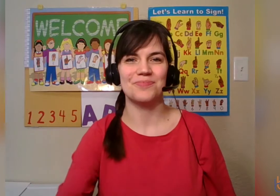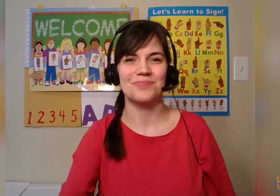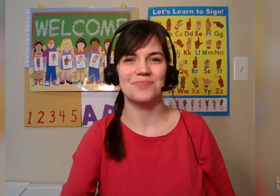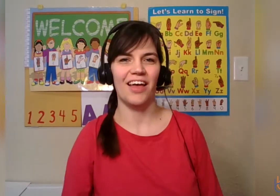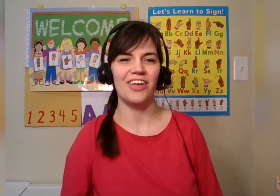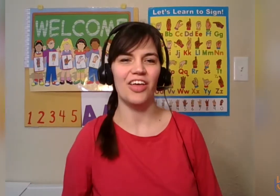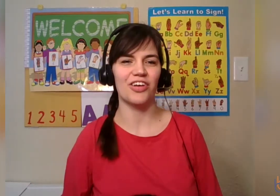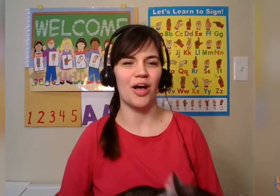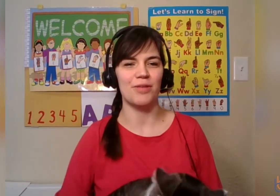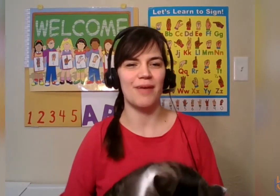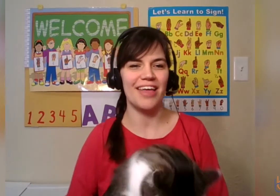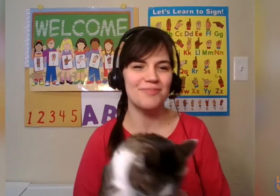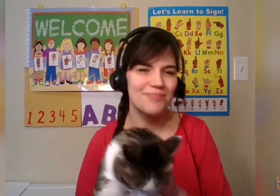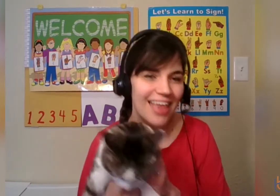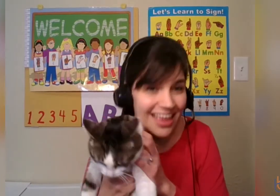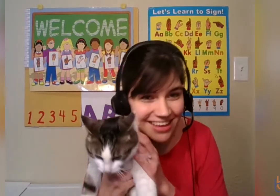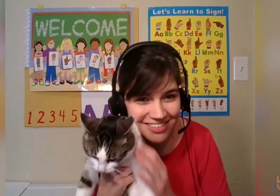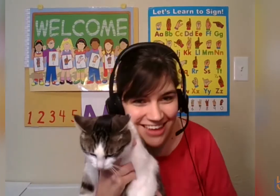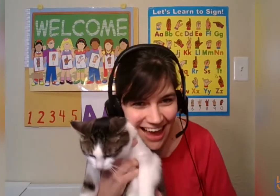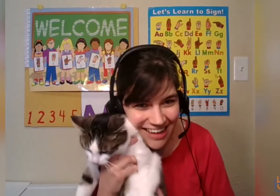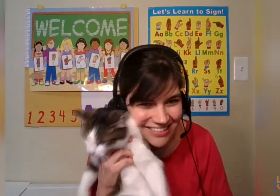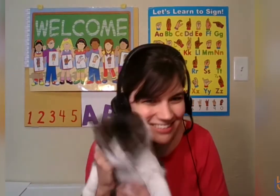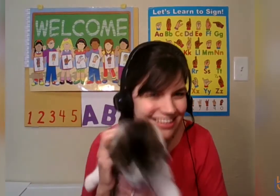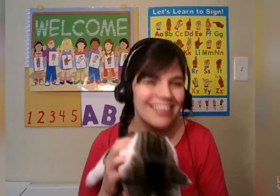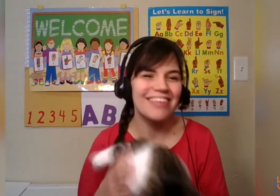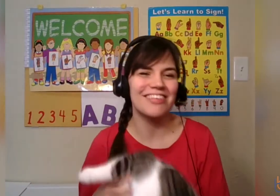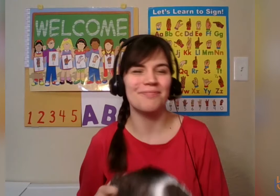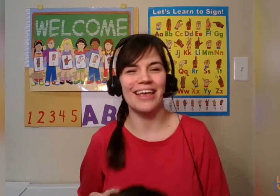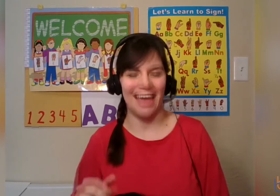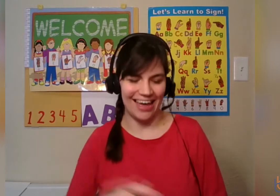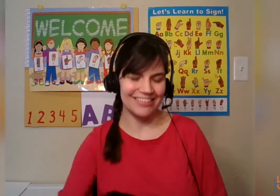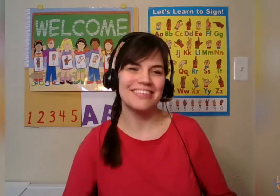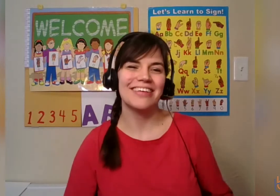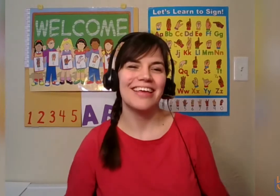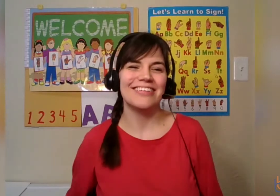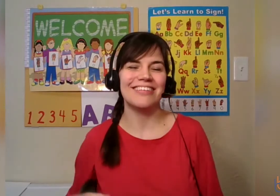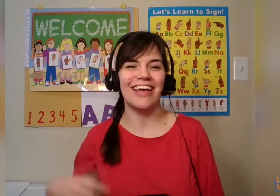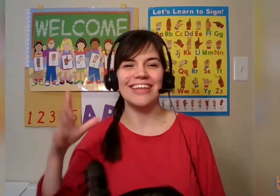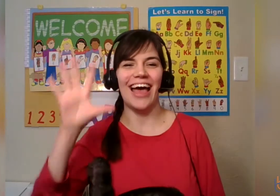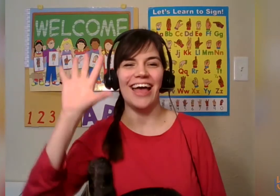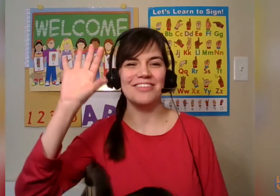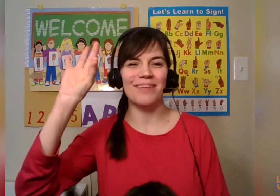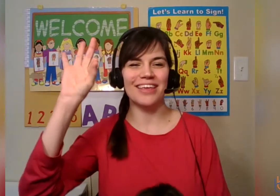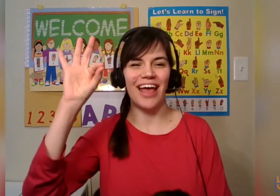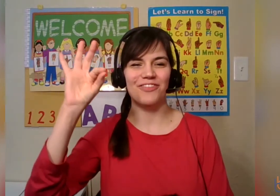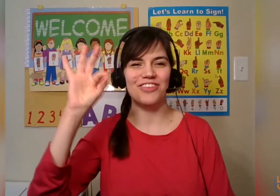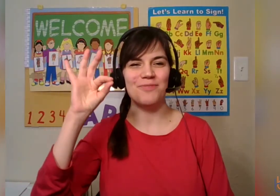another common pet is a cat. This is my cat. To sign cat, make an F shape with